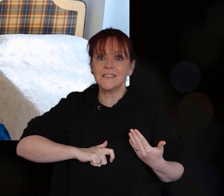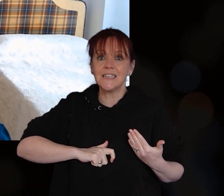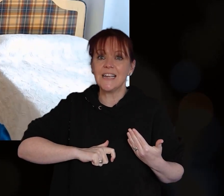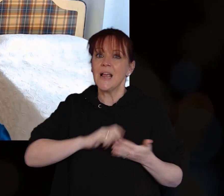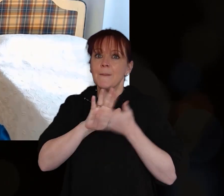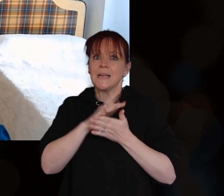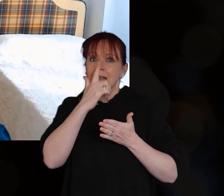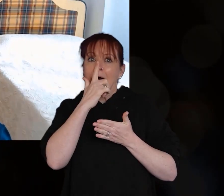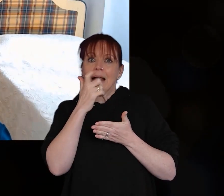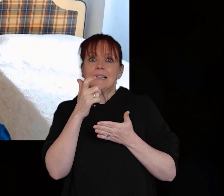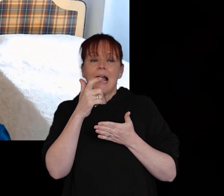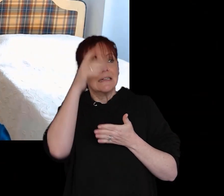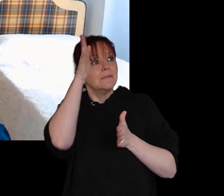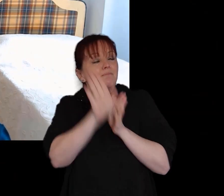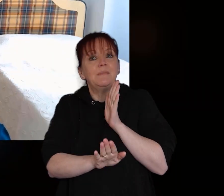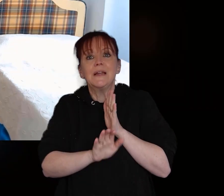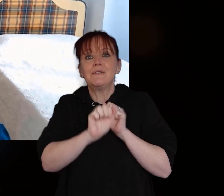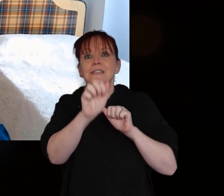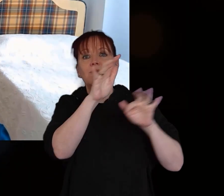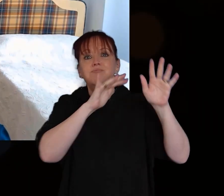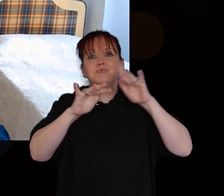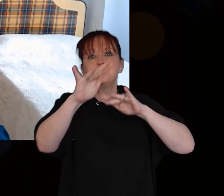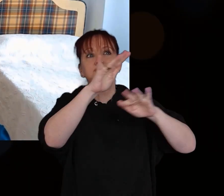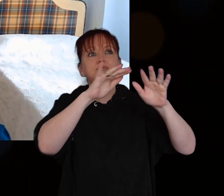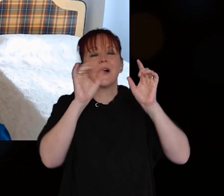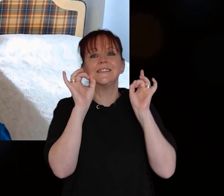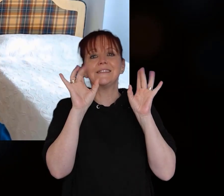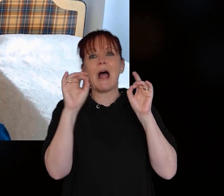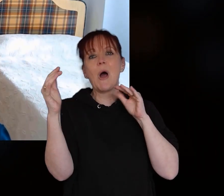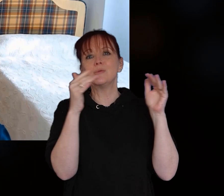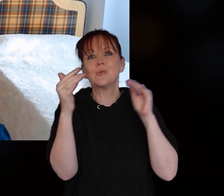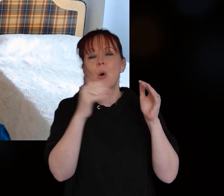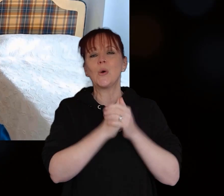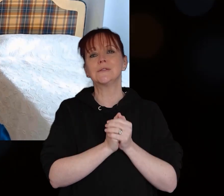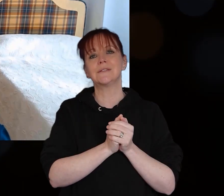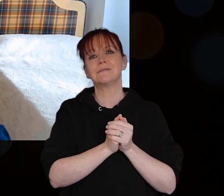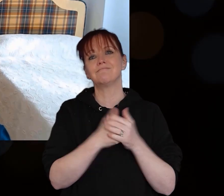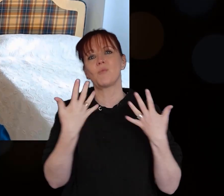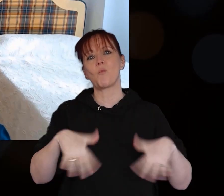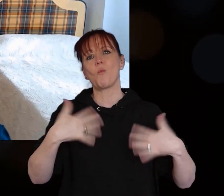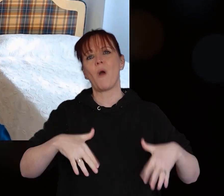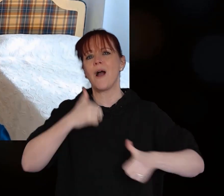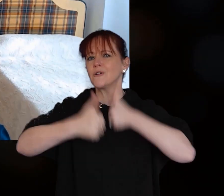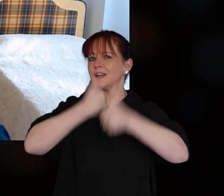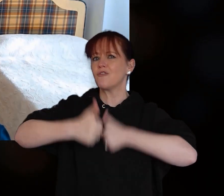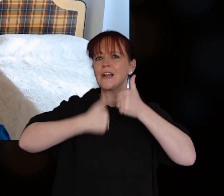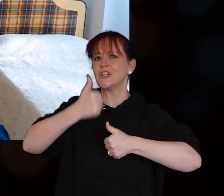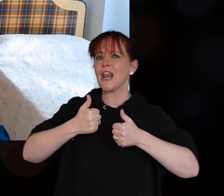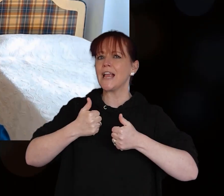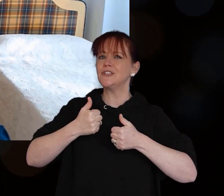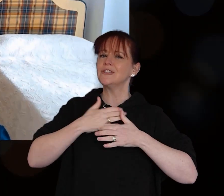Congratulations, what you've done means so much, to me and to so many other people across the world.